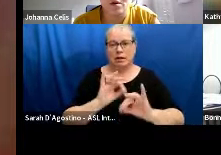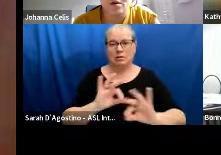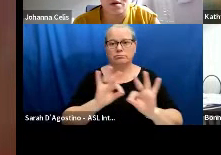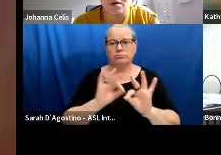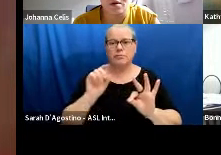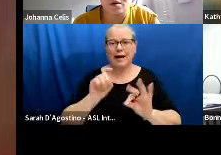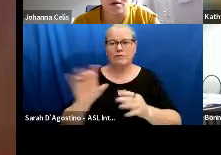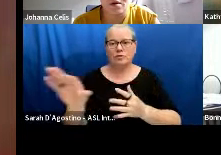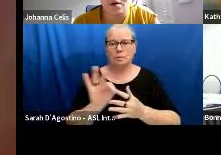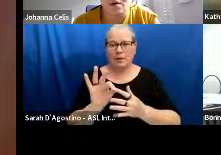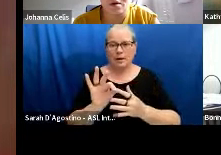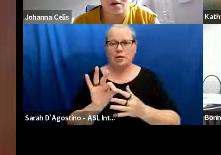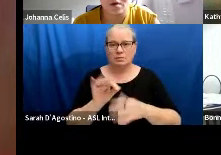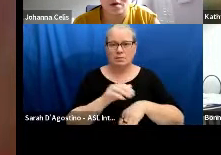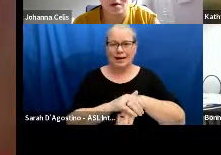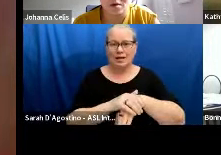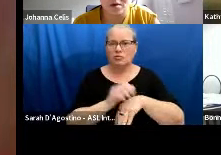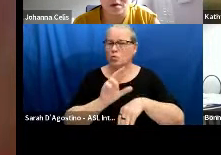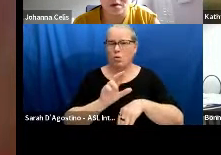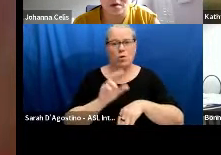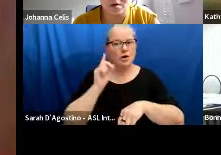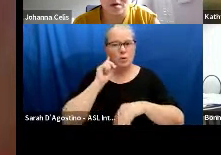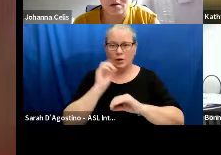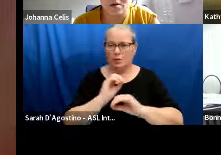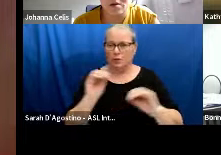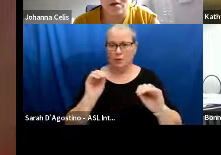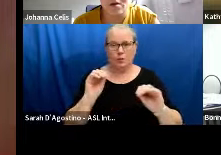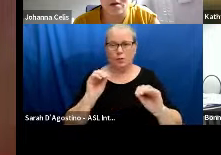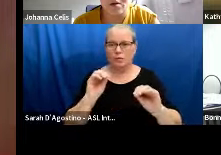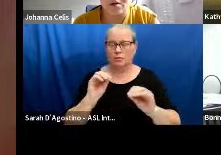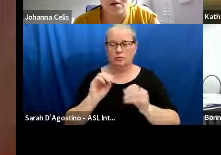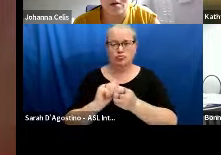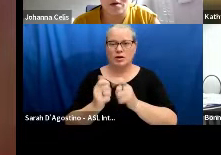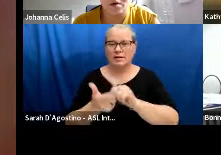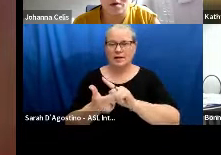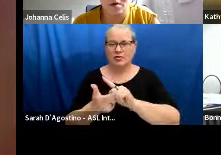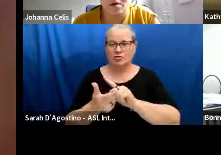or you will not hear any translations of spanish-speaking participants questions and